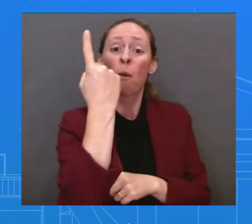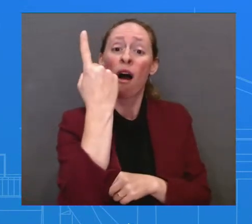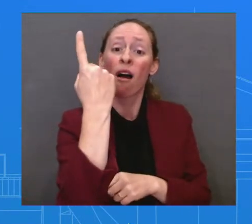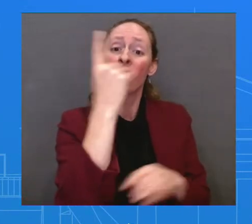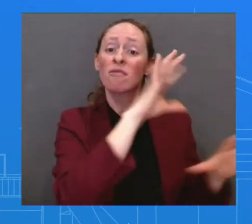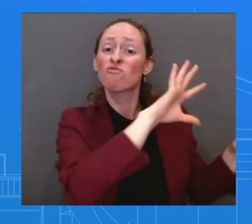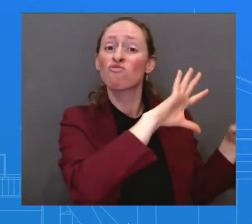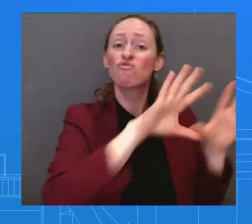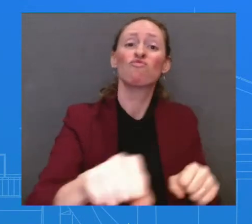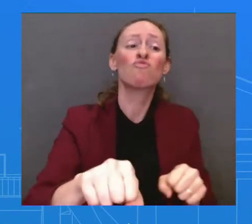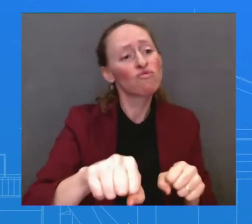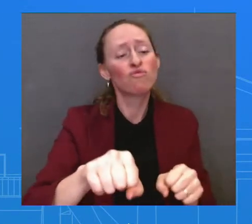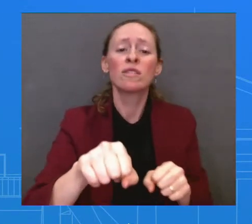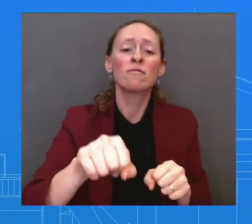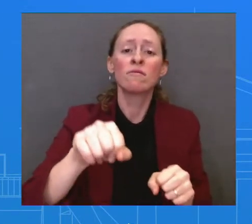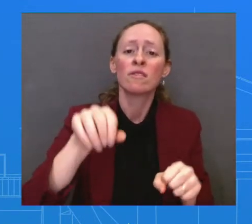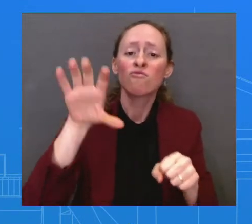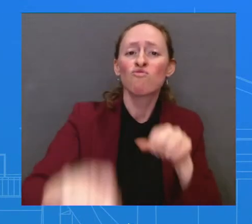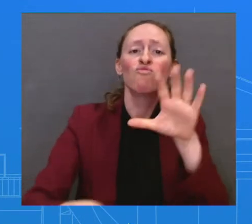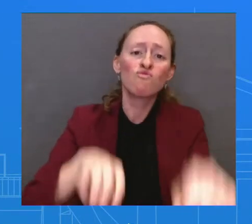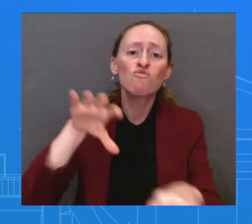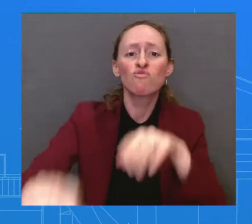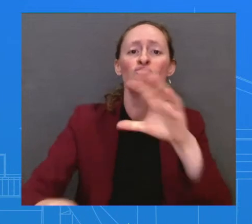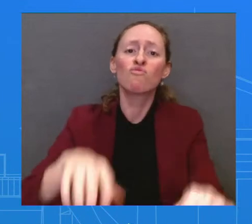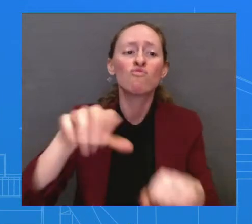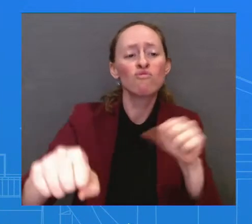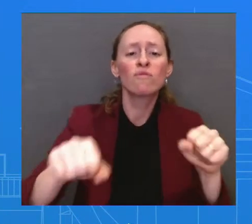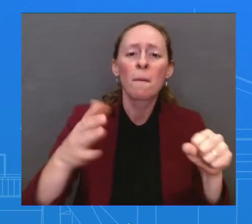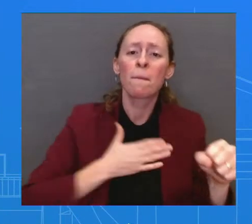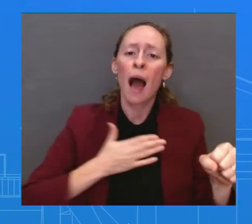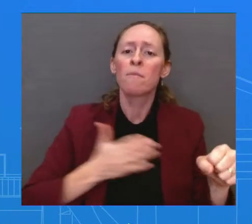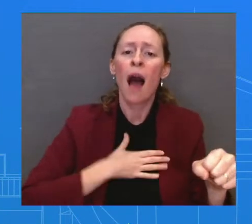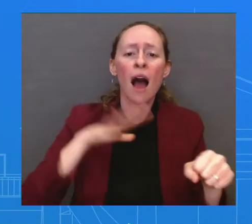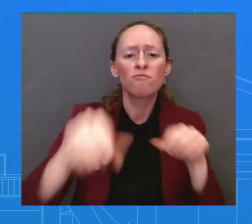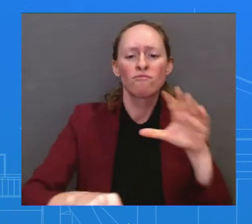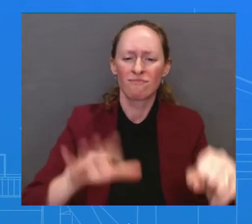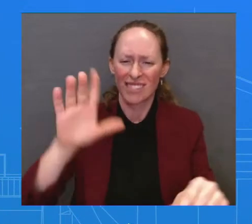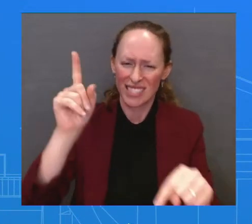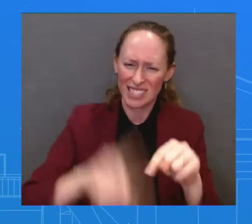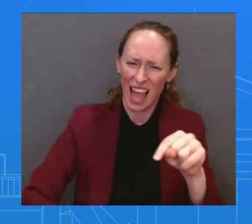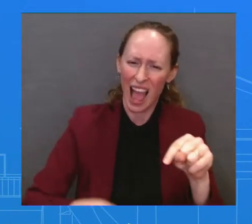and independence that matter to every American. If we allow that here, it will happen elsewhere